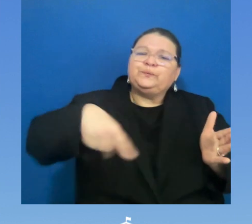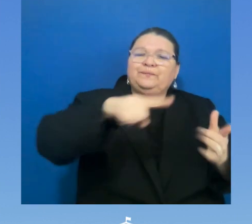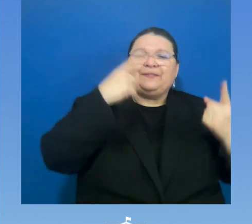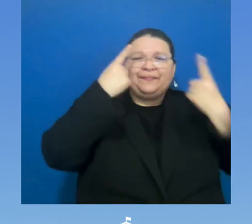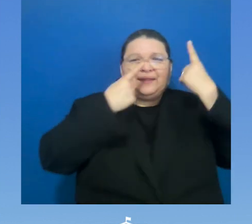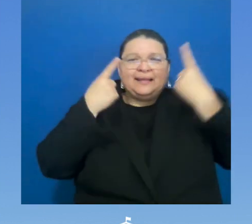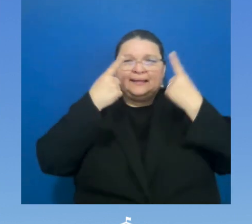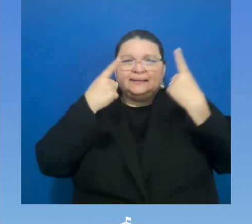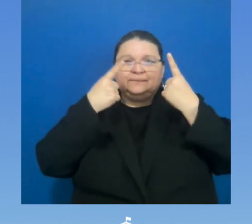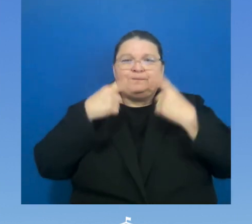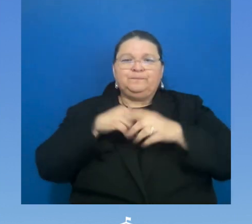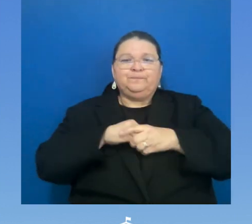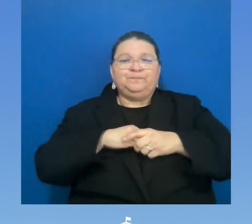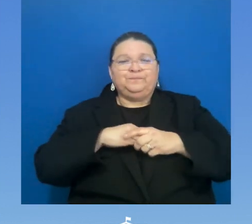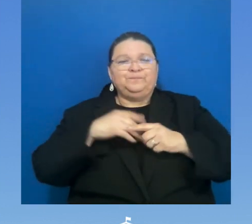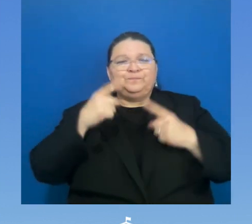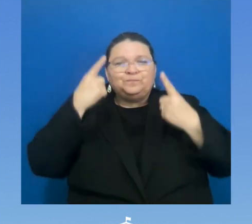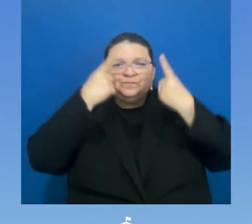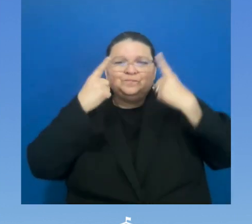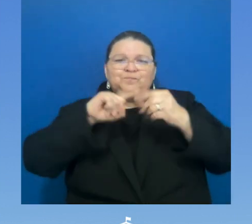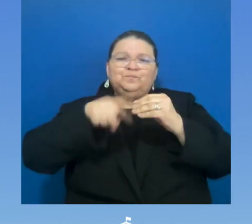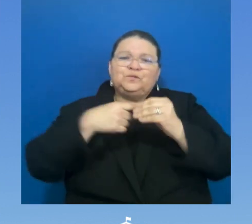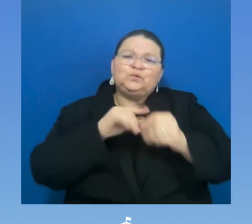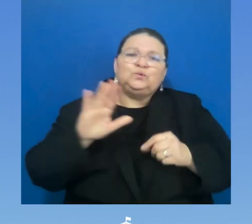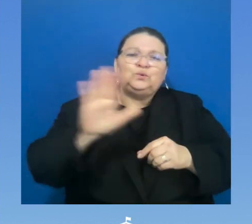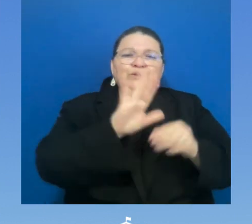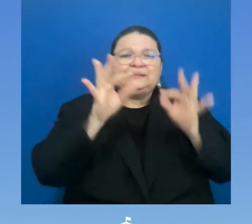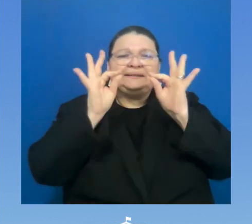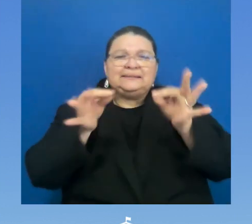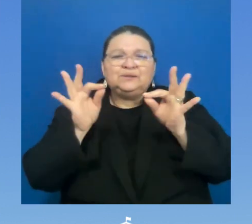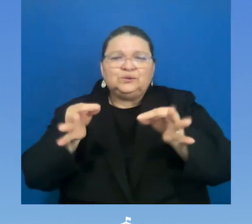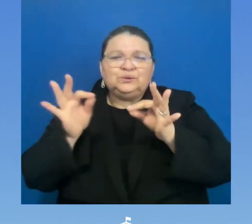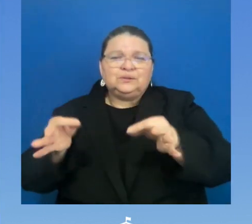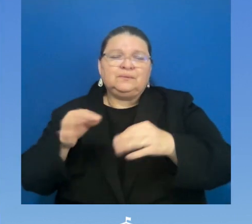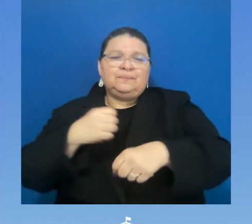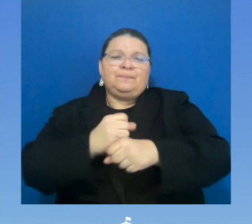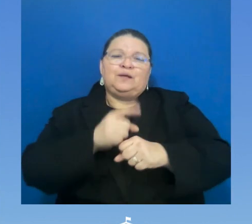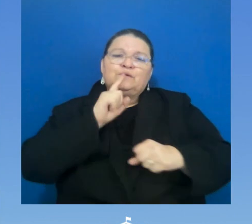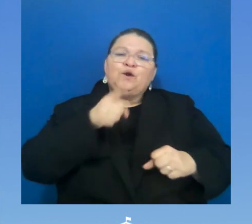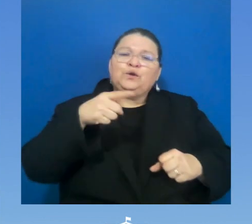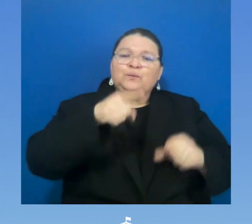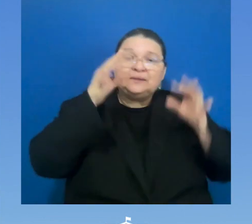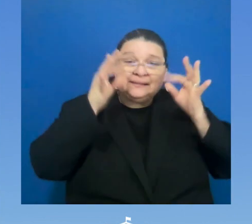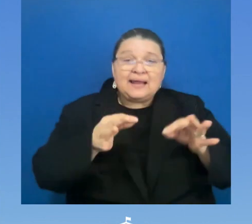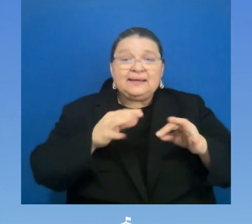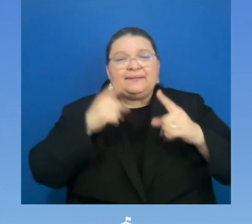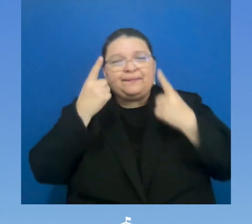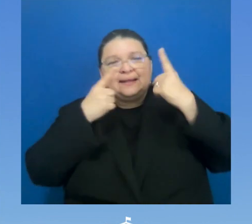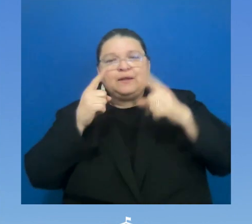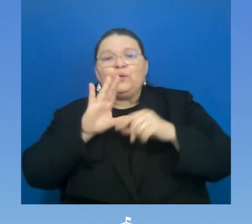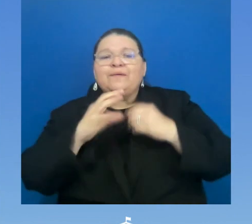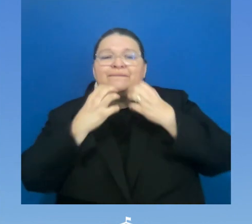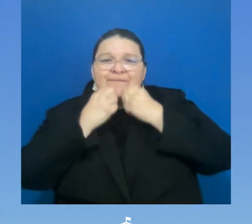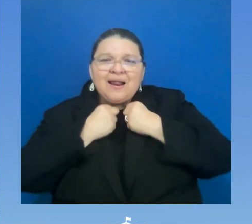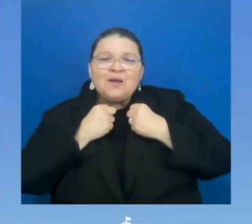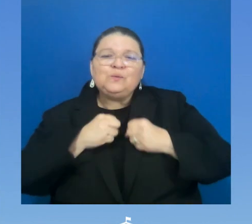and make the right choices that align to your values. And that's how you can really drive change. Director Deese: Well, Mark, Sonia,